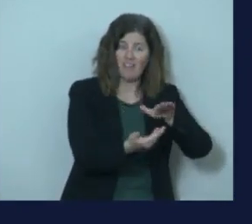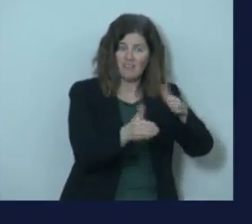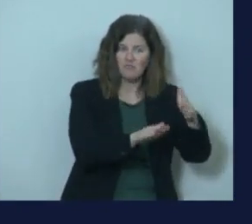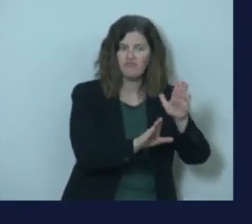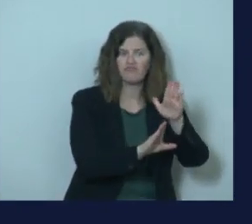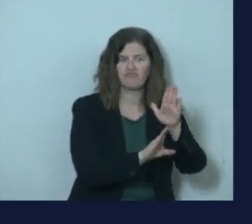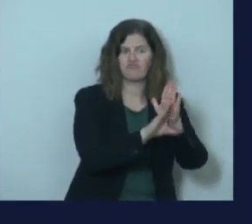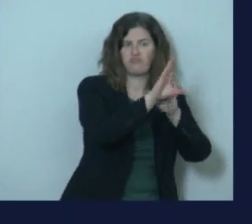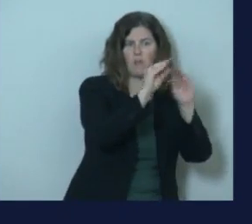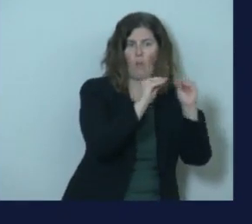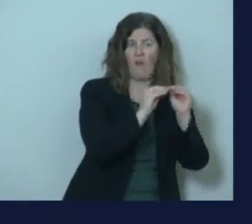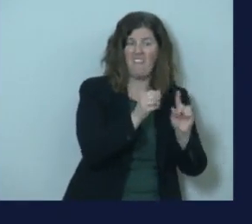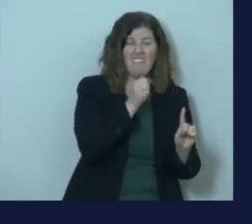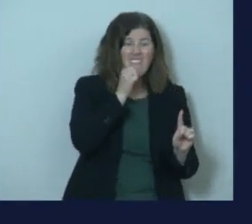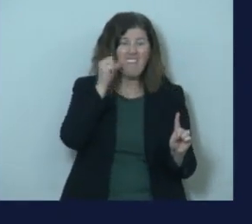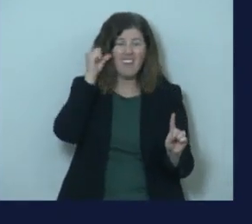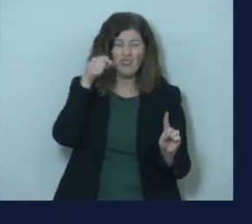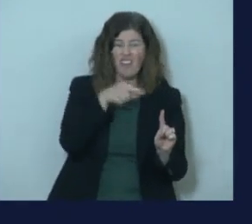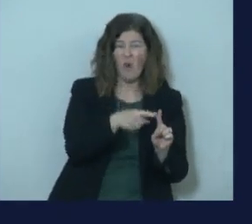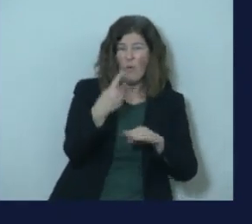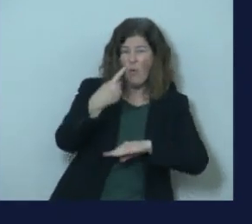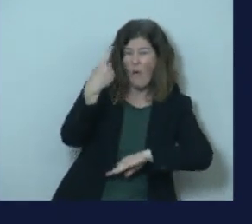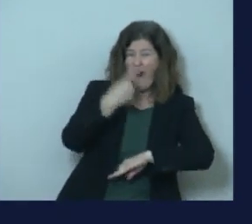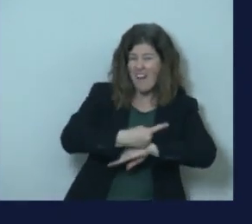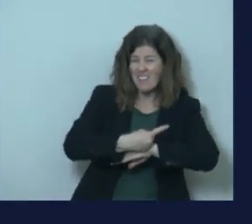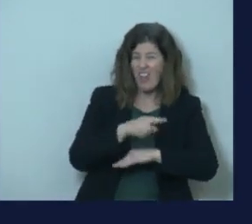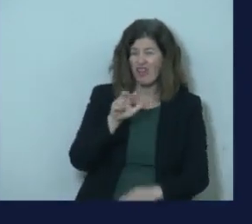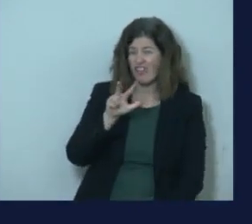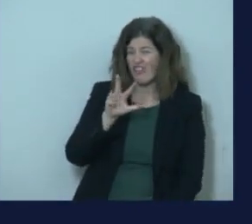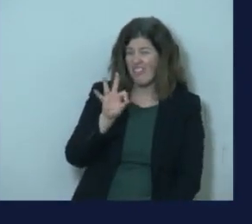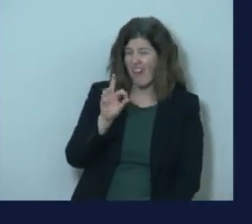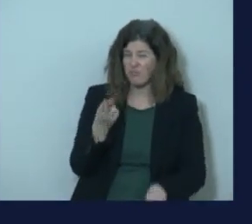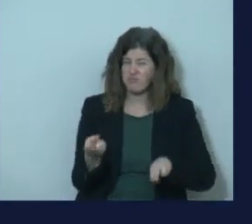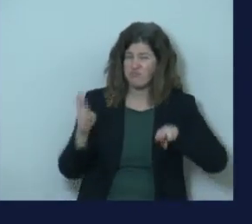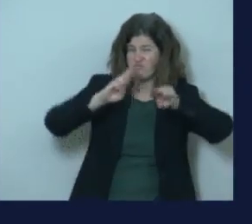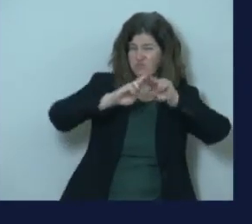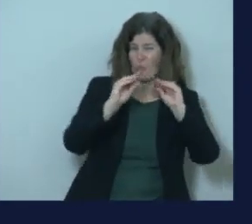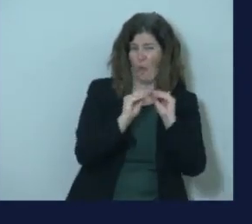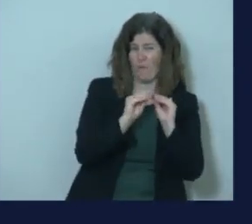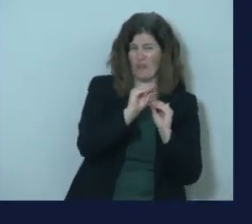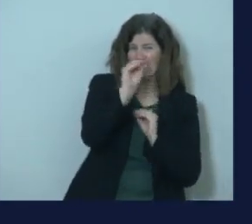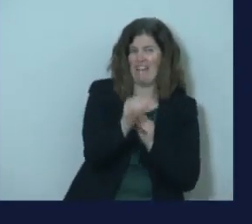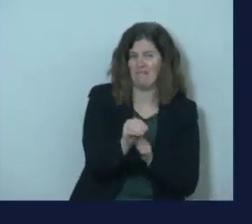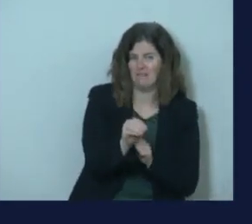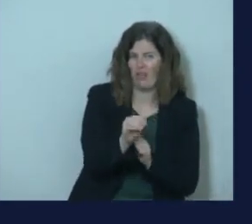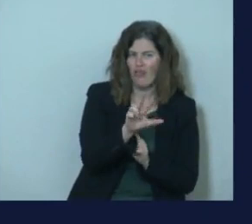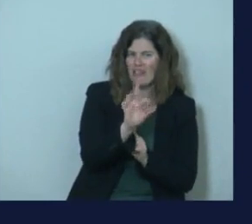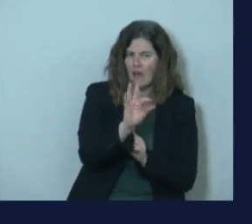THE CASES AND RELATED MORTALITY DEATHS ARE RISING IN EL PASO.